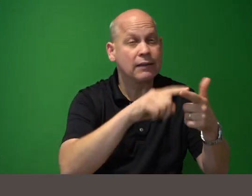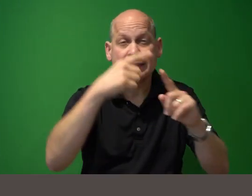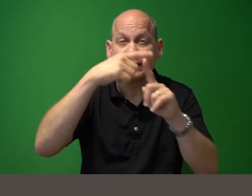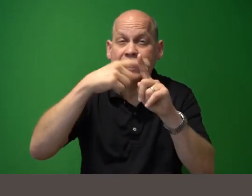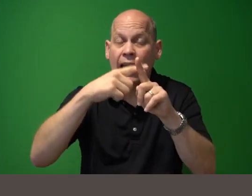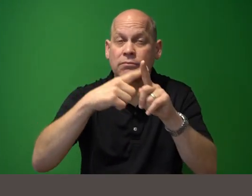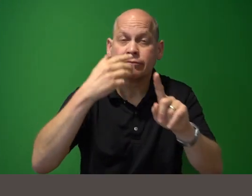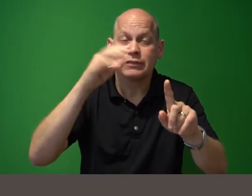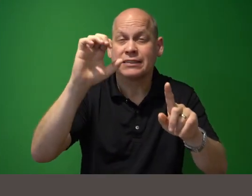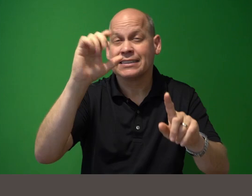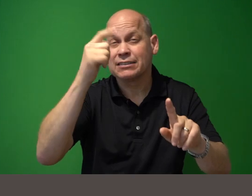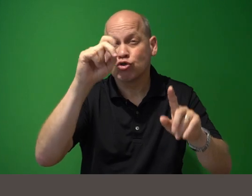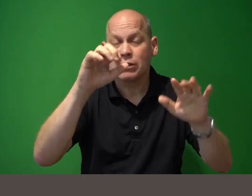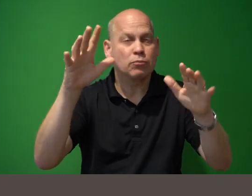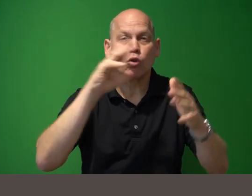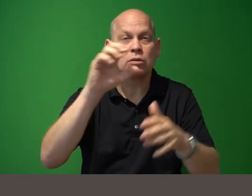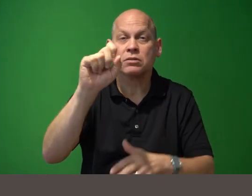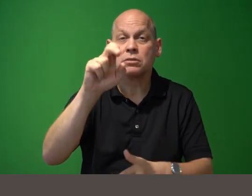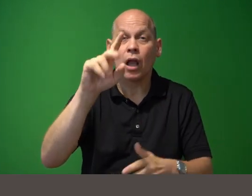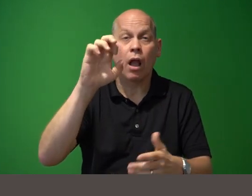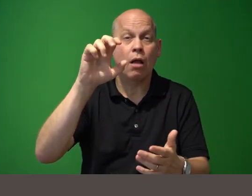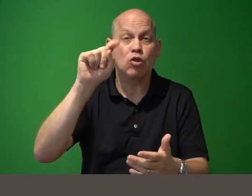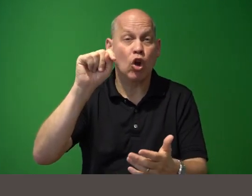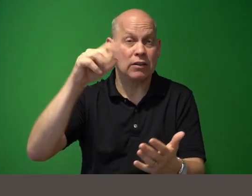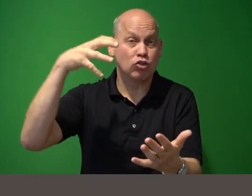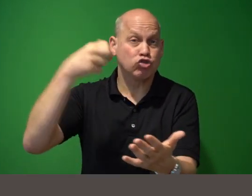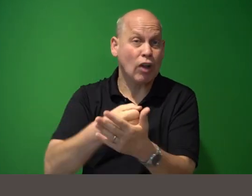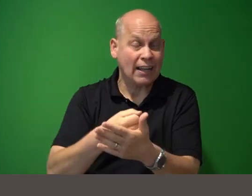or stock market crashes, et cetera, if you focus on the extremes,